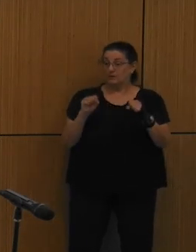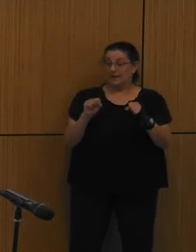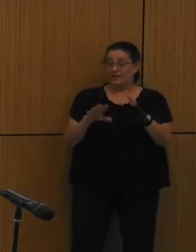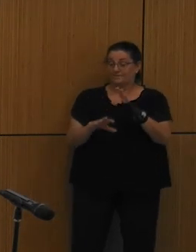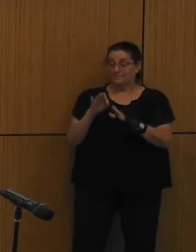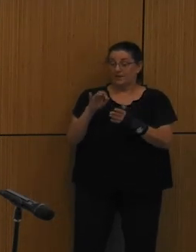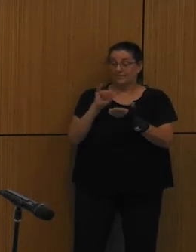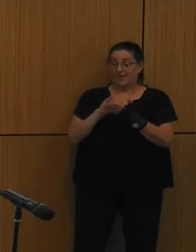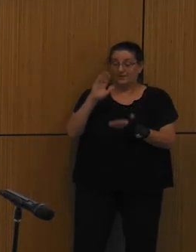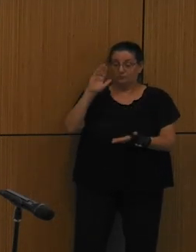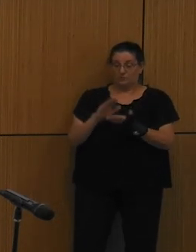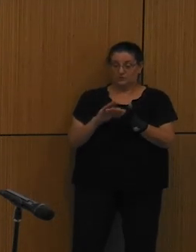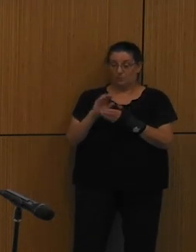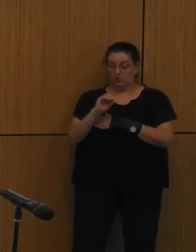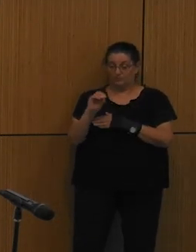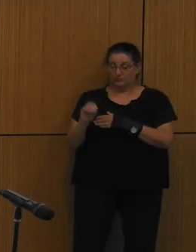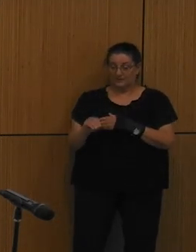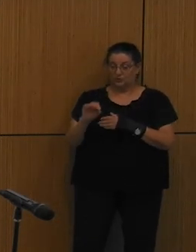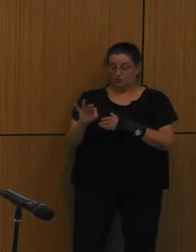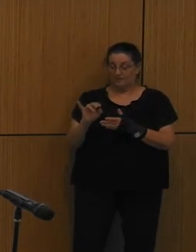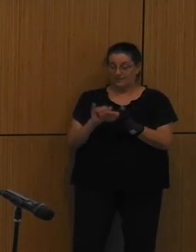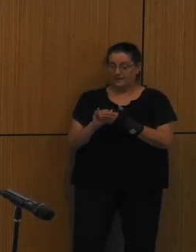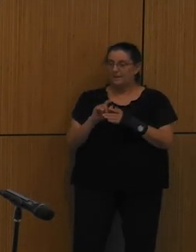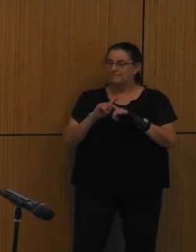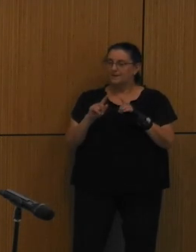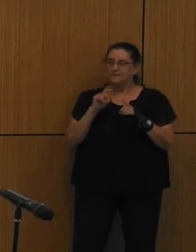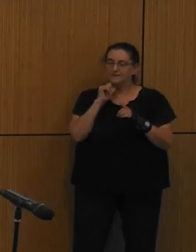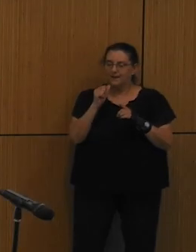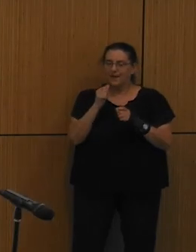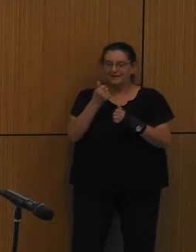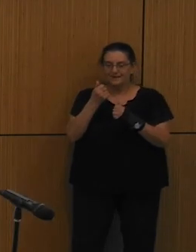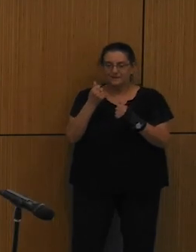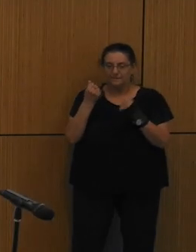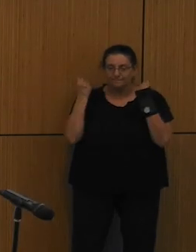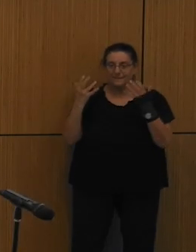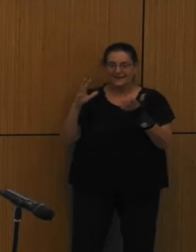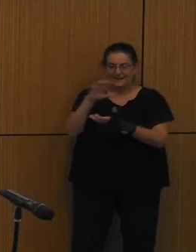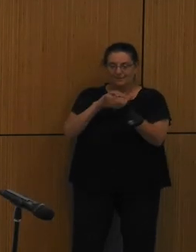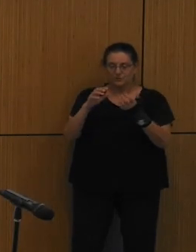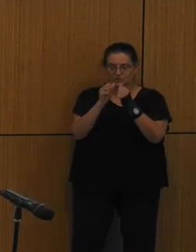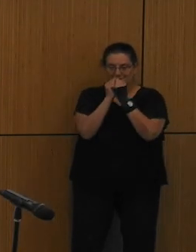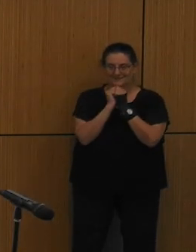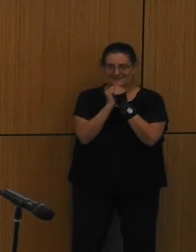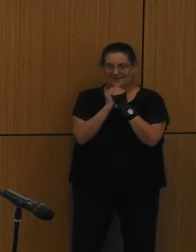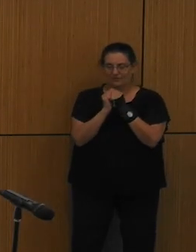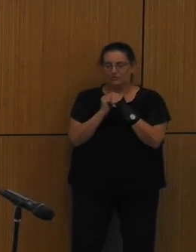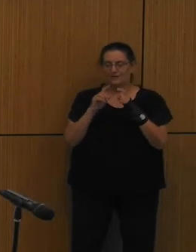that you need to, but only for a small number of chemicals at a time. High resolution mass spectrometer is built fundamentally differently.